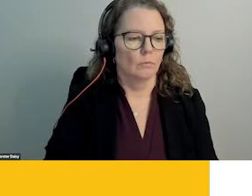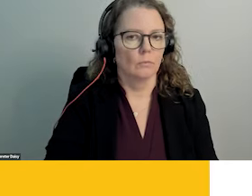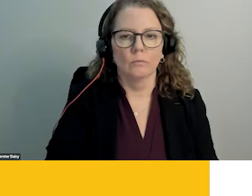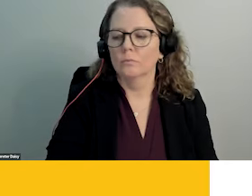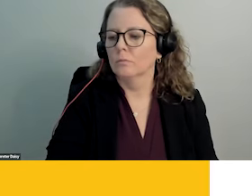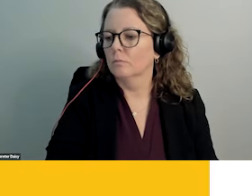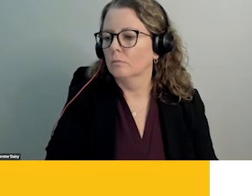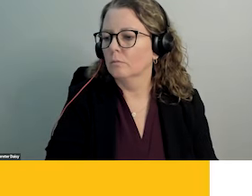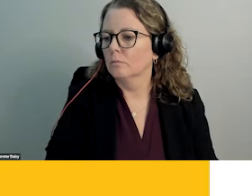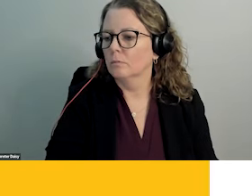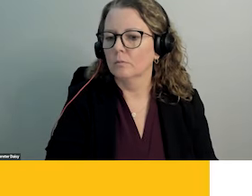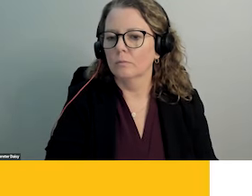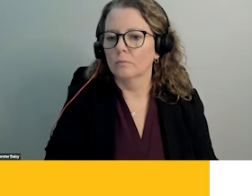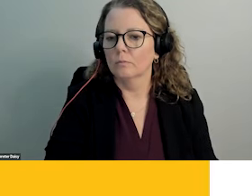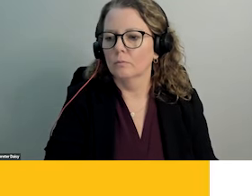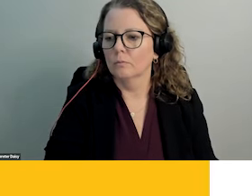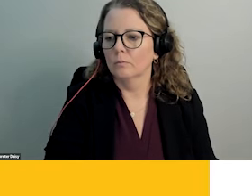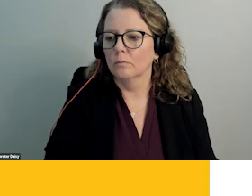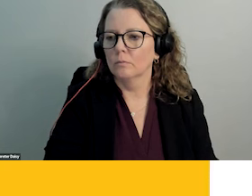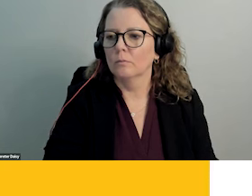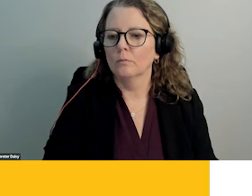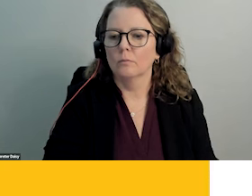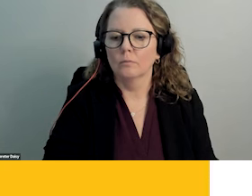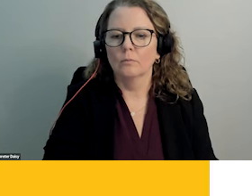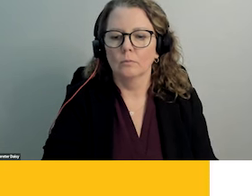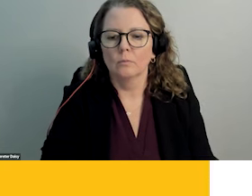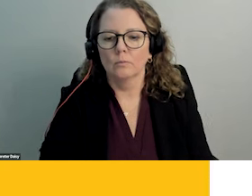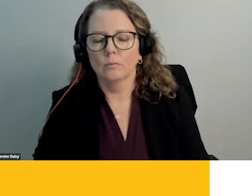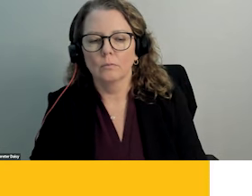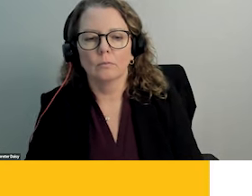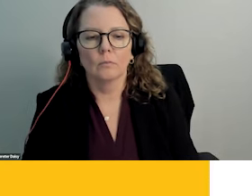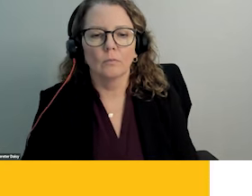always center people with disabilities. Inclusive design really leads that way